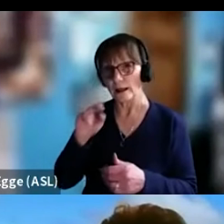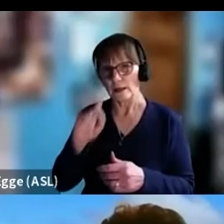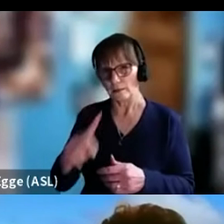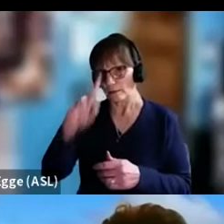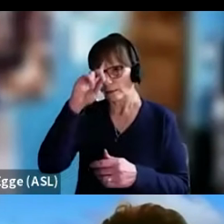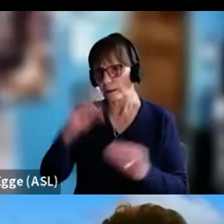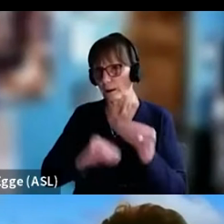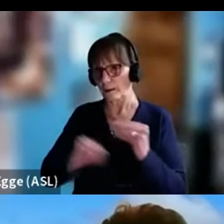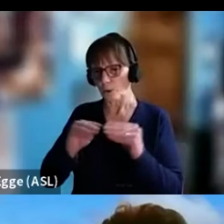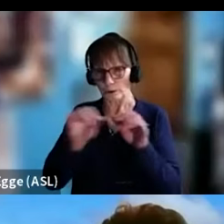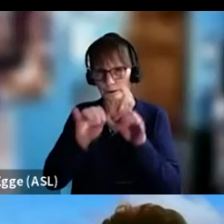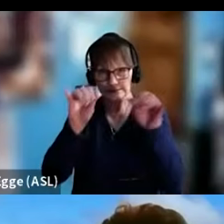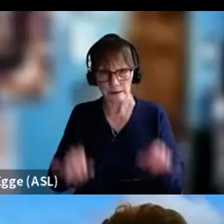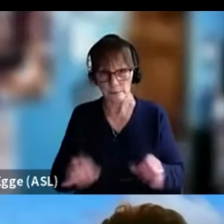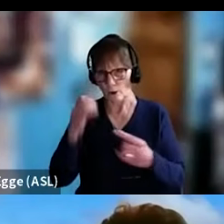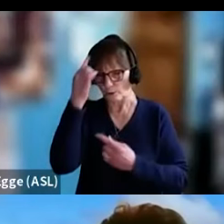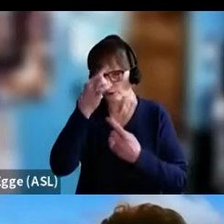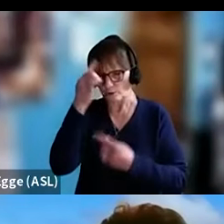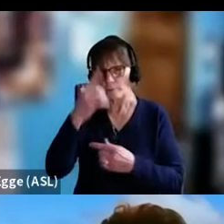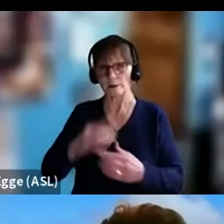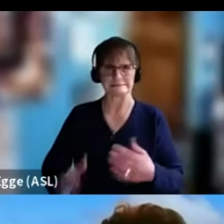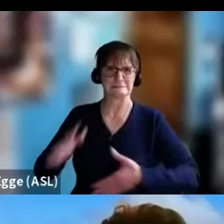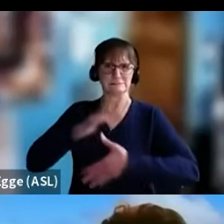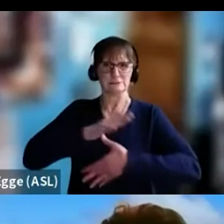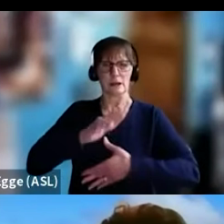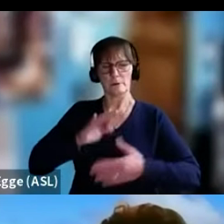What are your thoughts about what are top concerns in your communities right now?